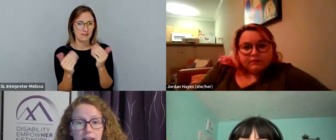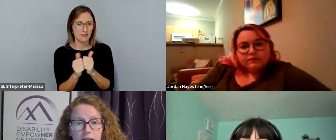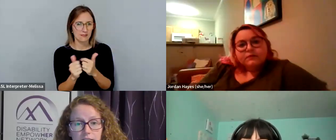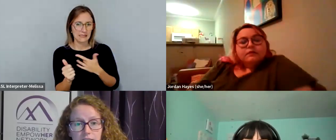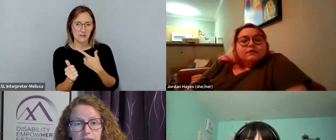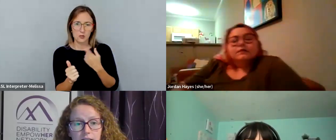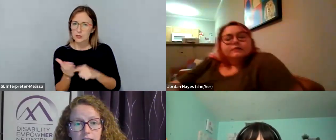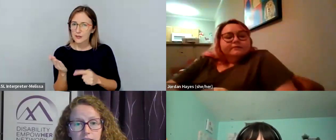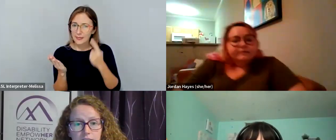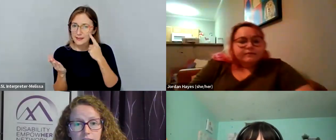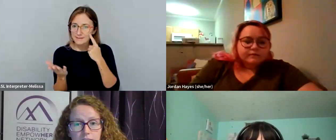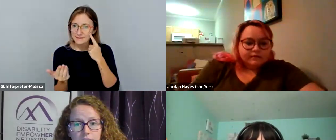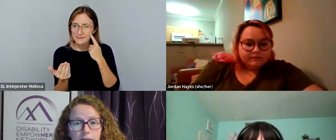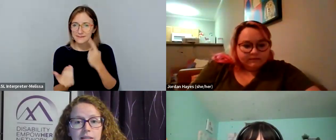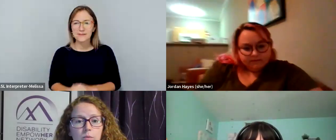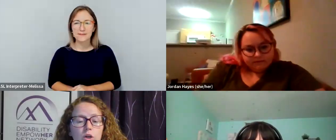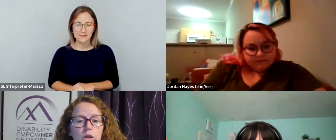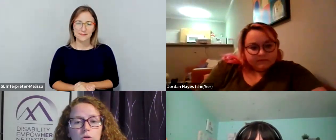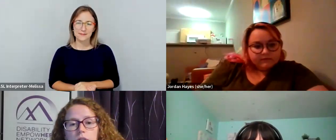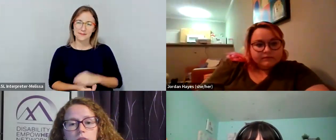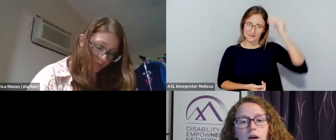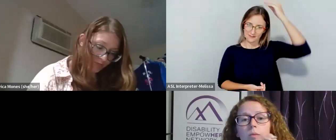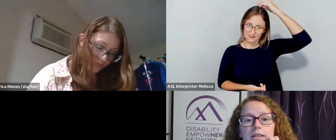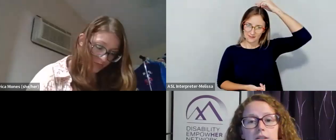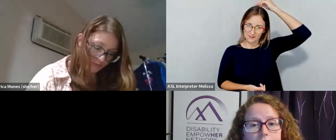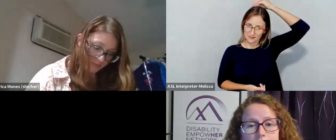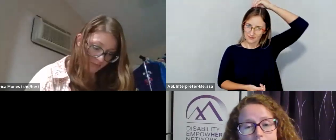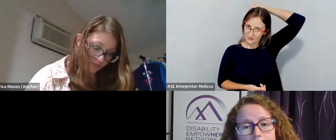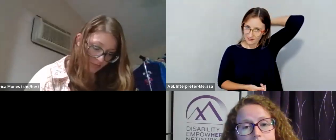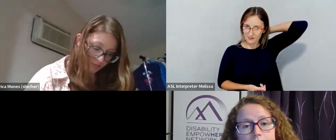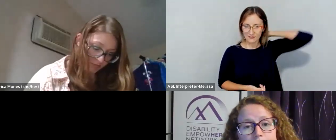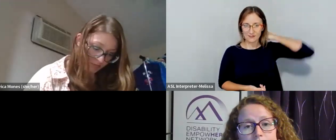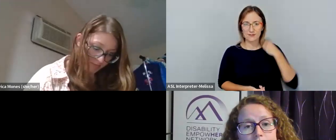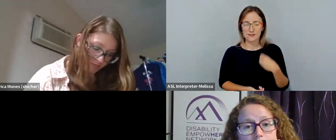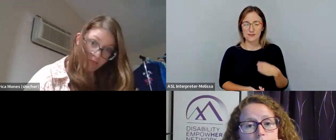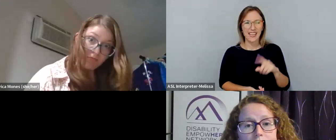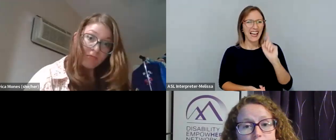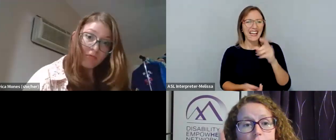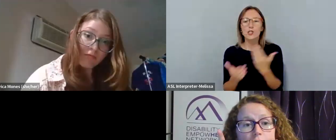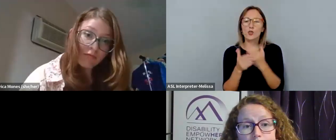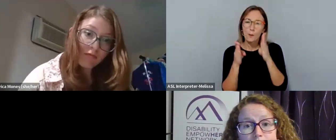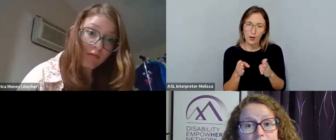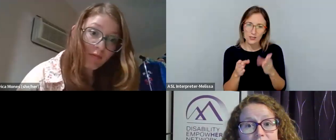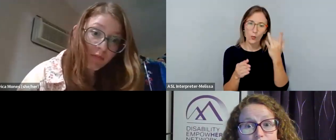the front a reasonableaccommodation? Again, I'm going to stop sharing.